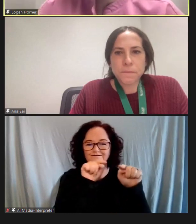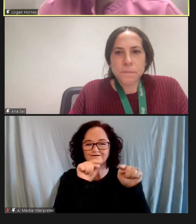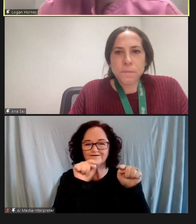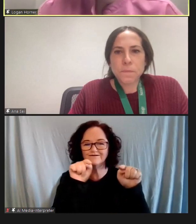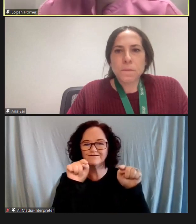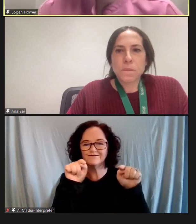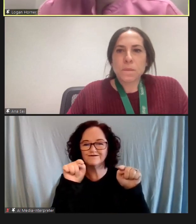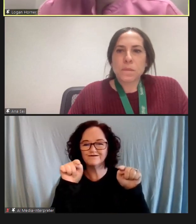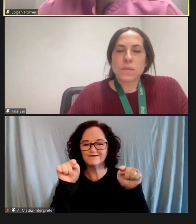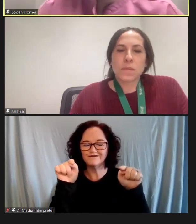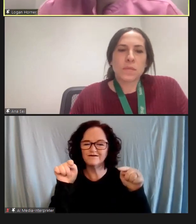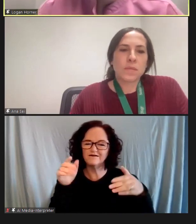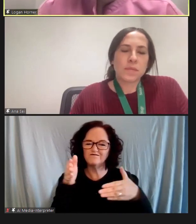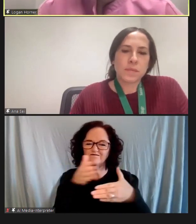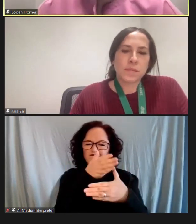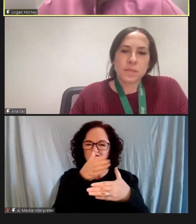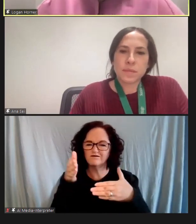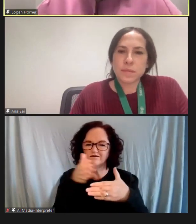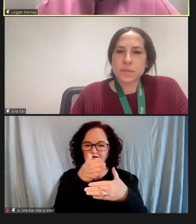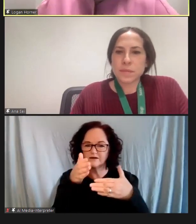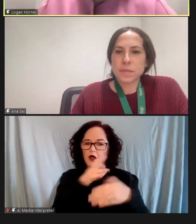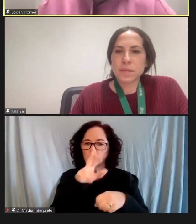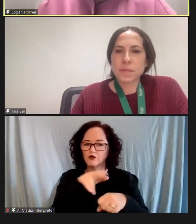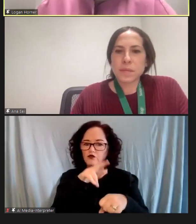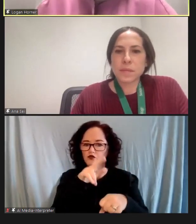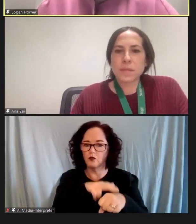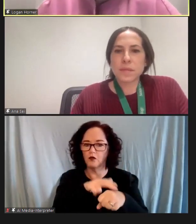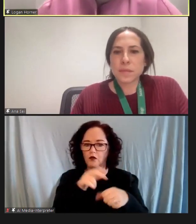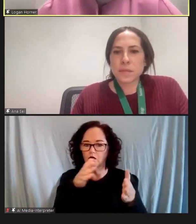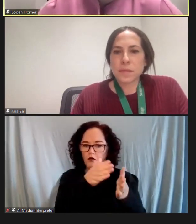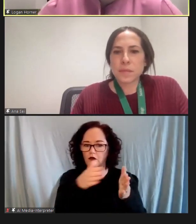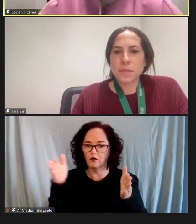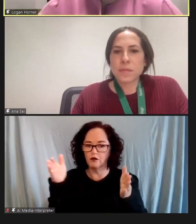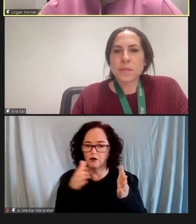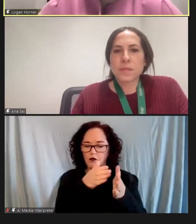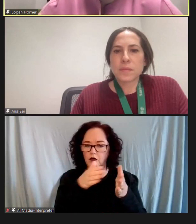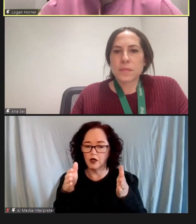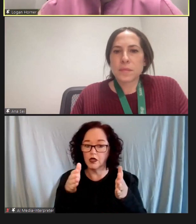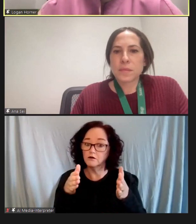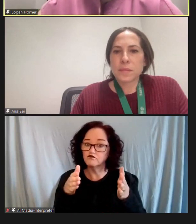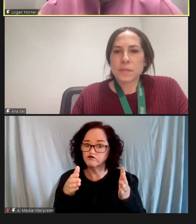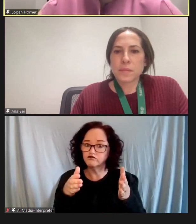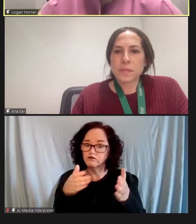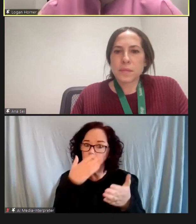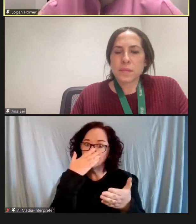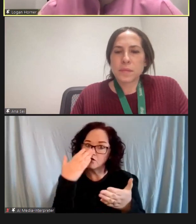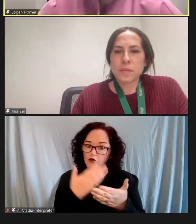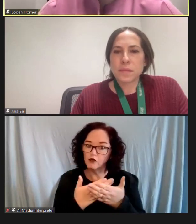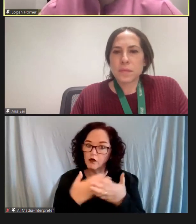normal limits range so they're truly